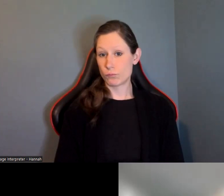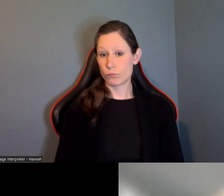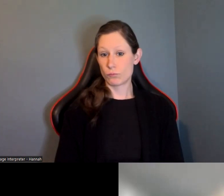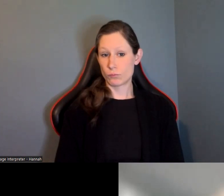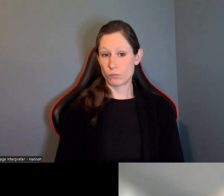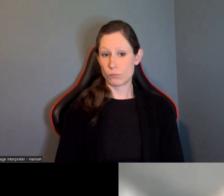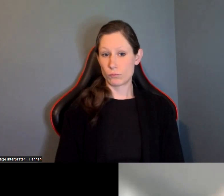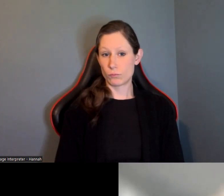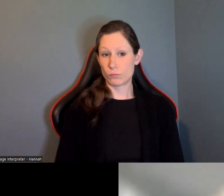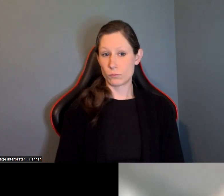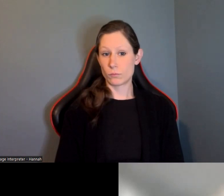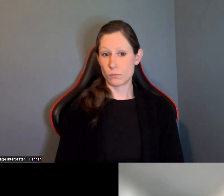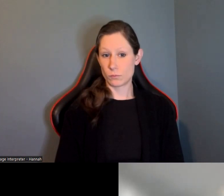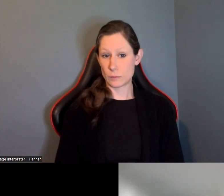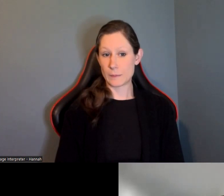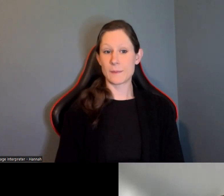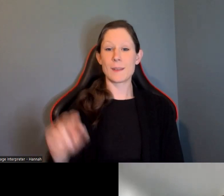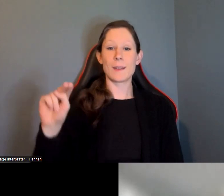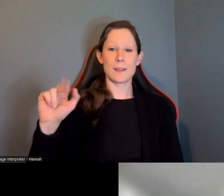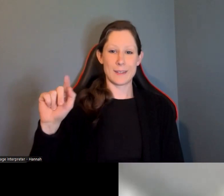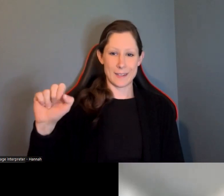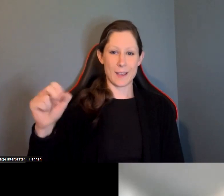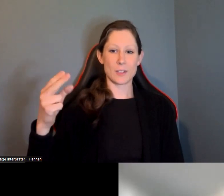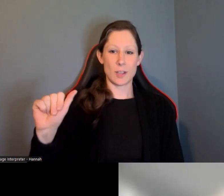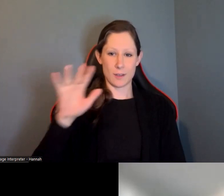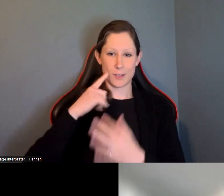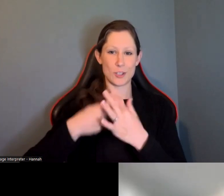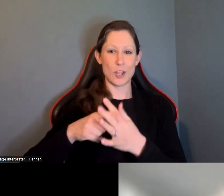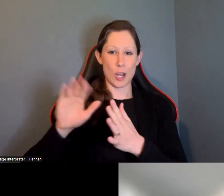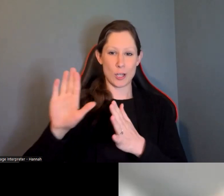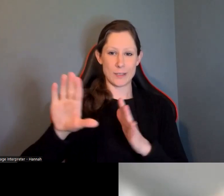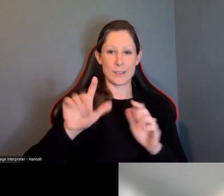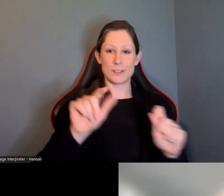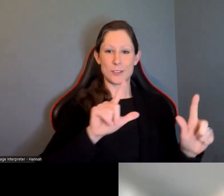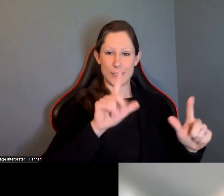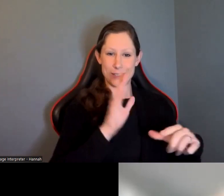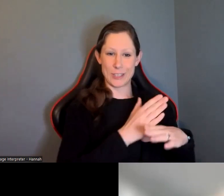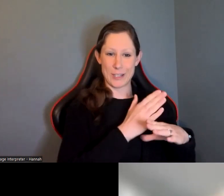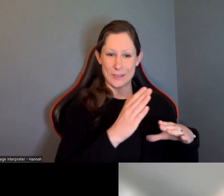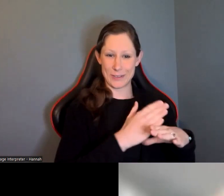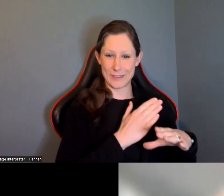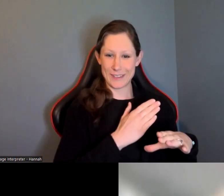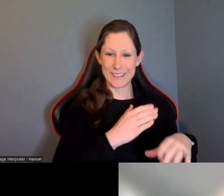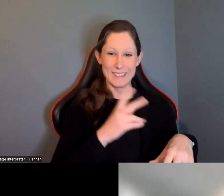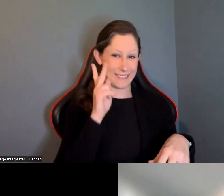Okay, but now Natasha is going to start her screen share -- and we'll see what happens from there.